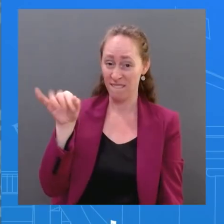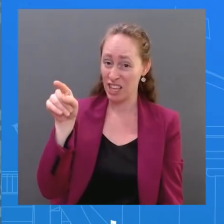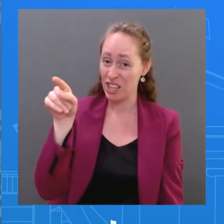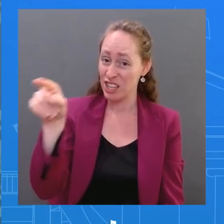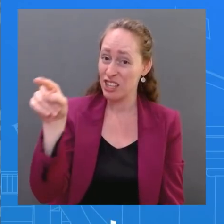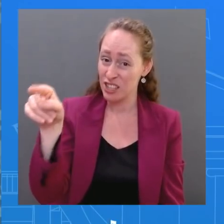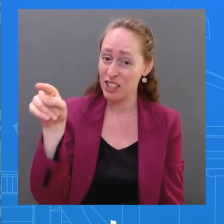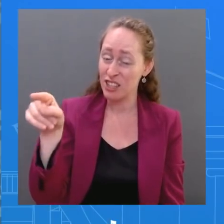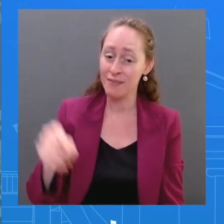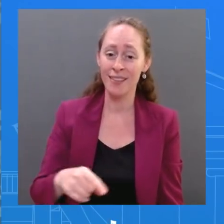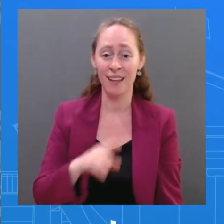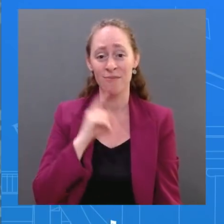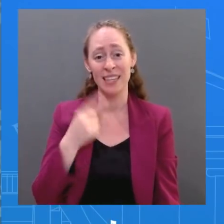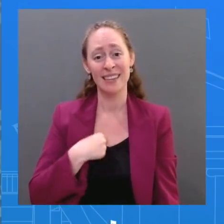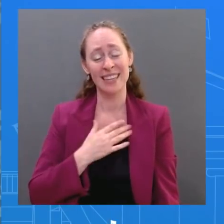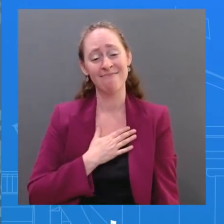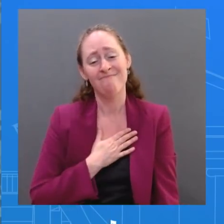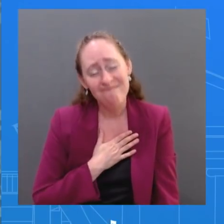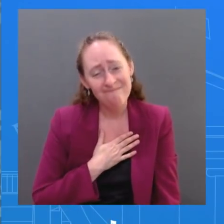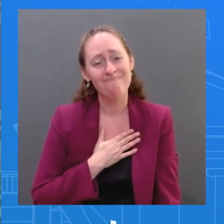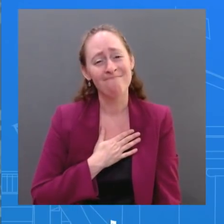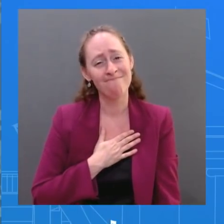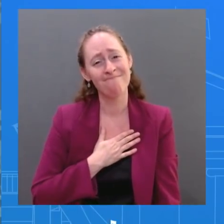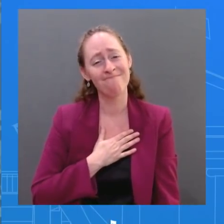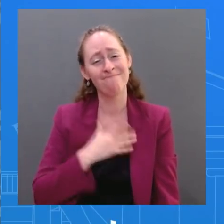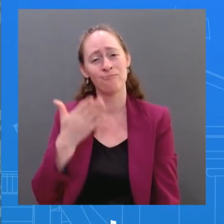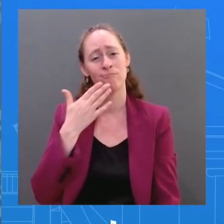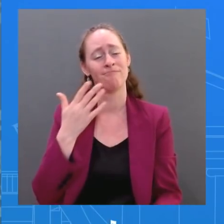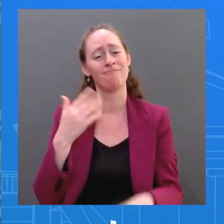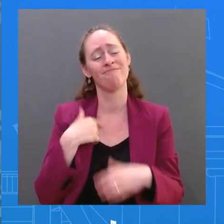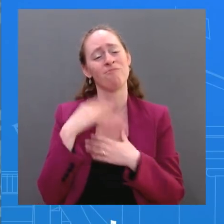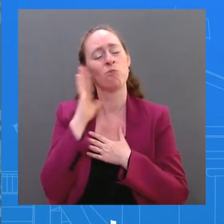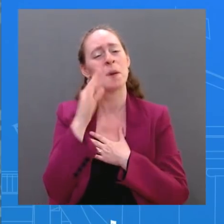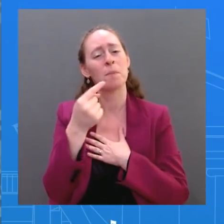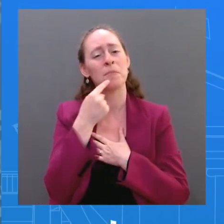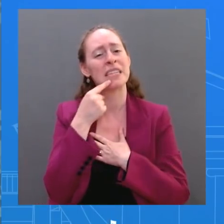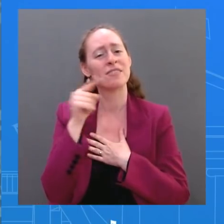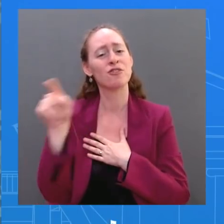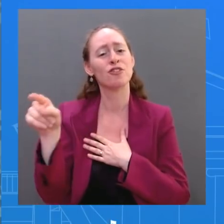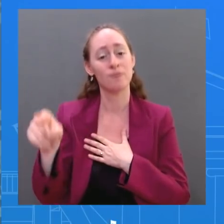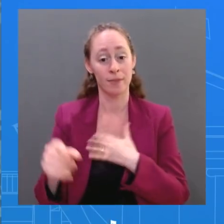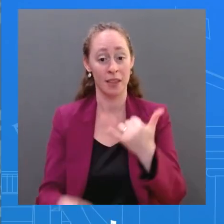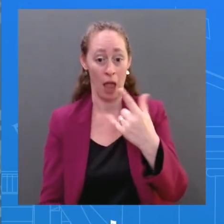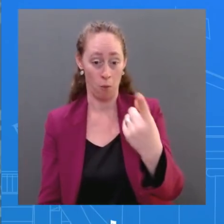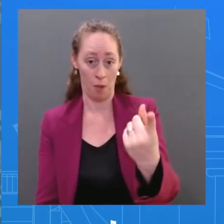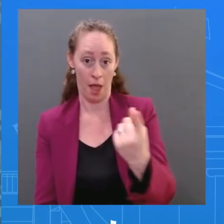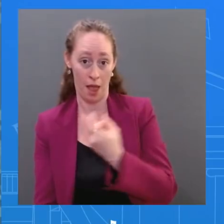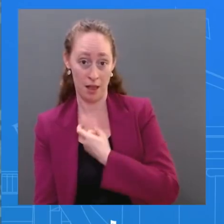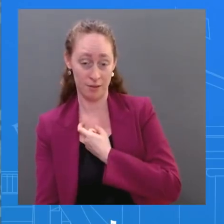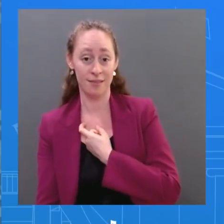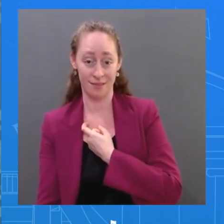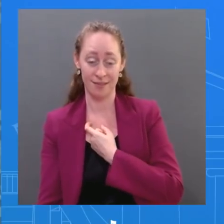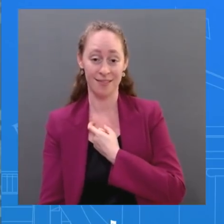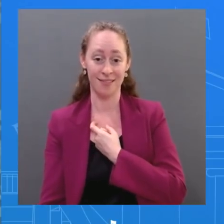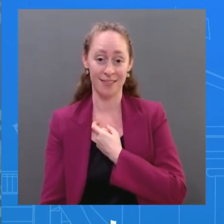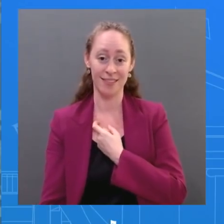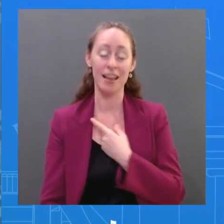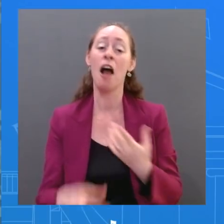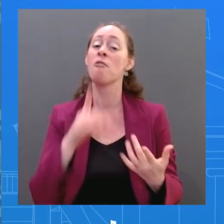and we're going to miss her. Now, you're asking me -- basically, you're asking me her leaving and what does that mean -- right? to the administration?